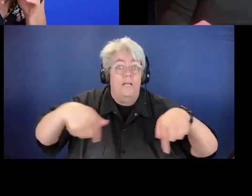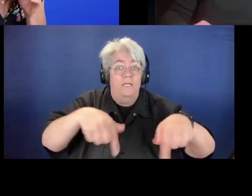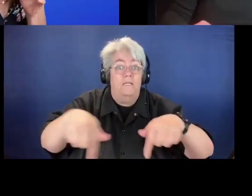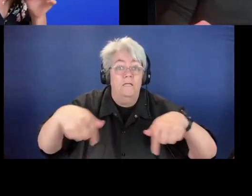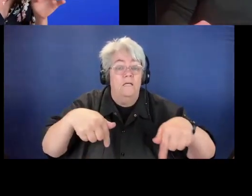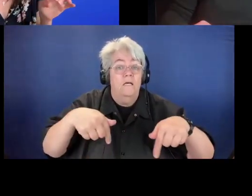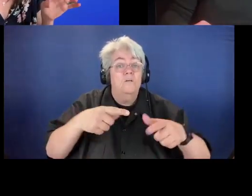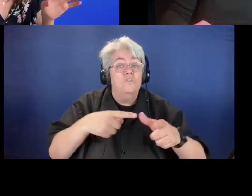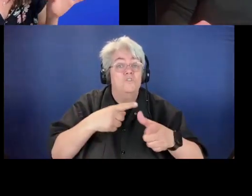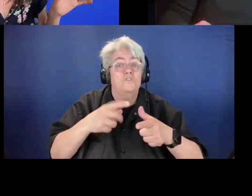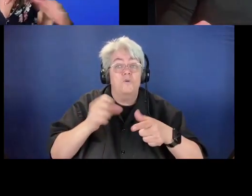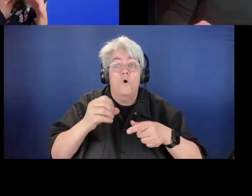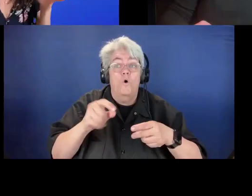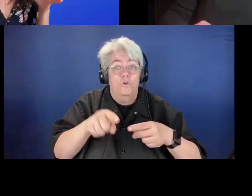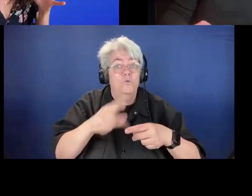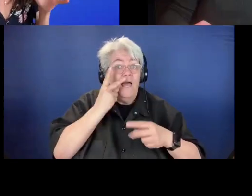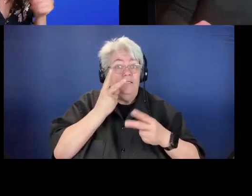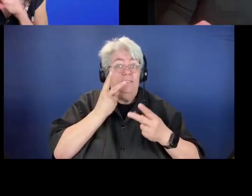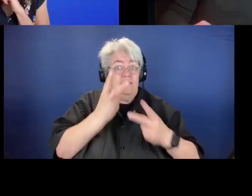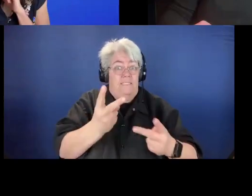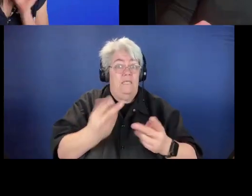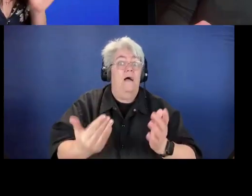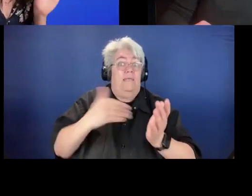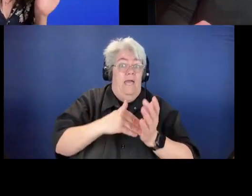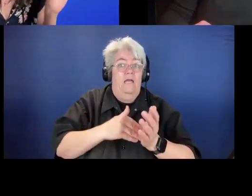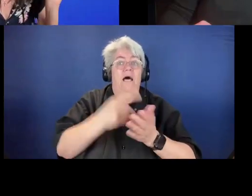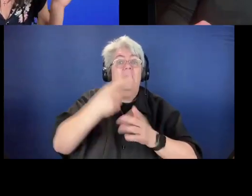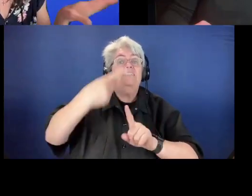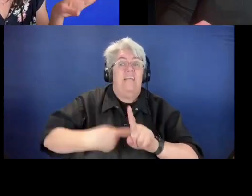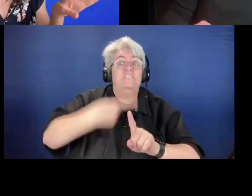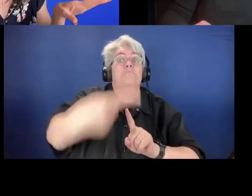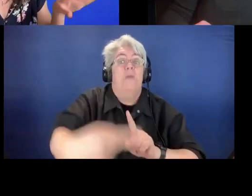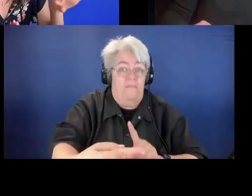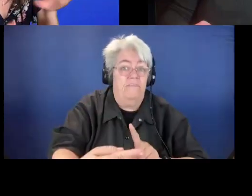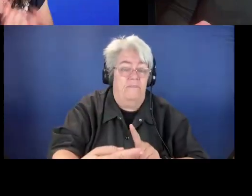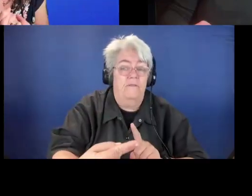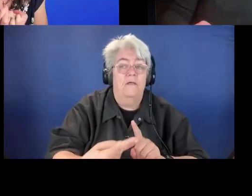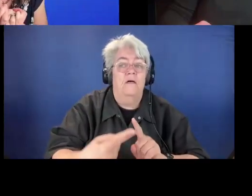will see this. You guys will see it next month. We'll be talking about listening